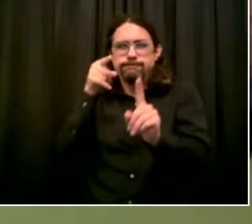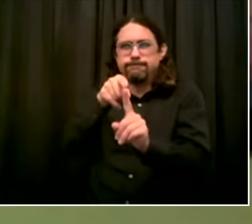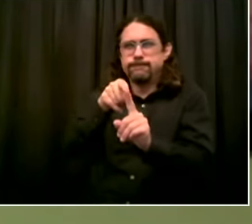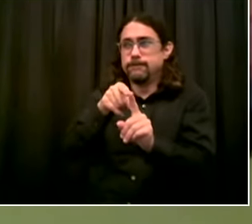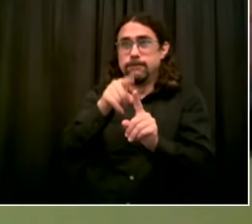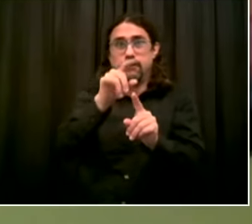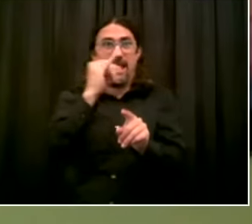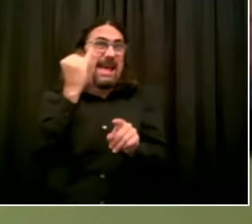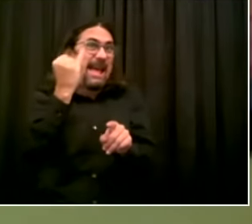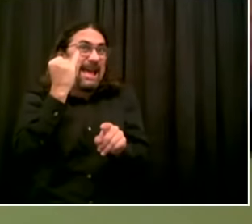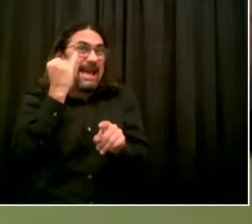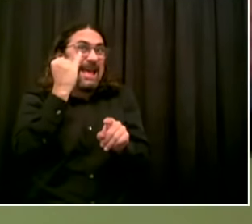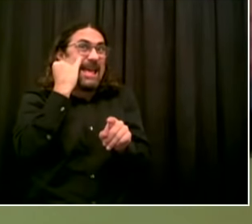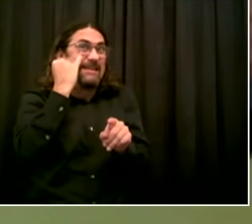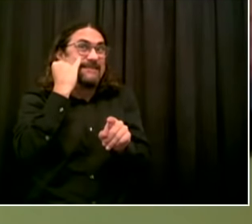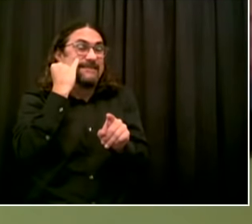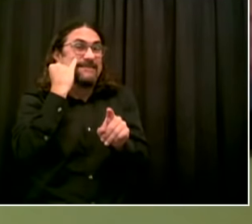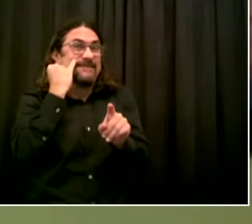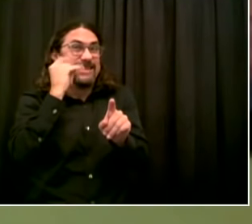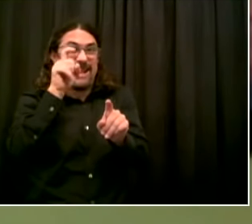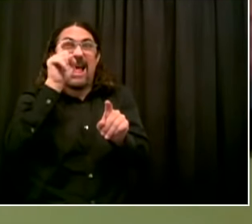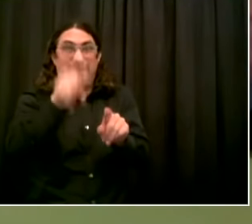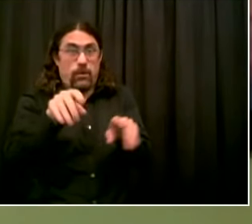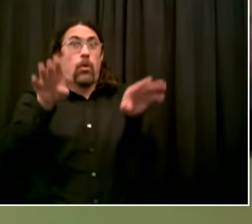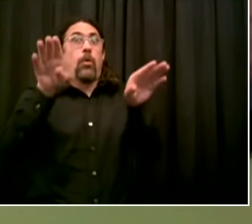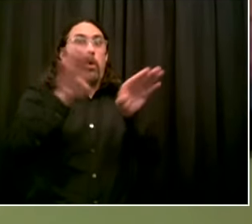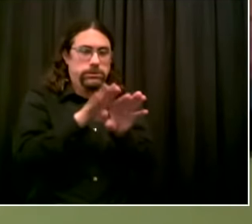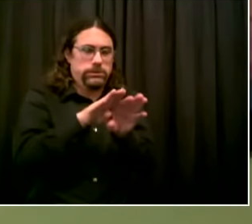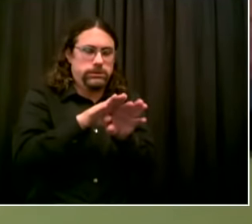OUTCOME BUT IF WE Y SAIT IS TIME TO CLOSE